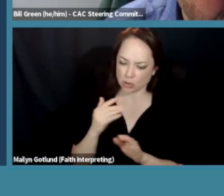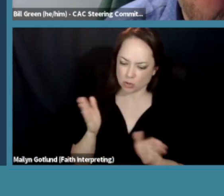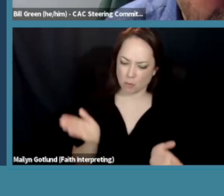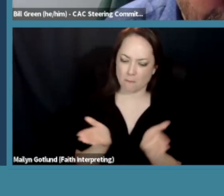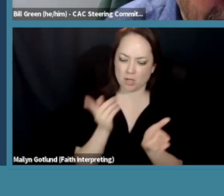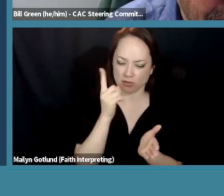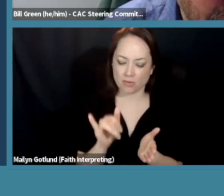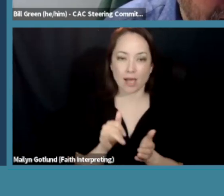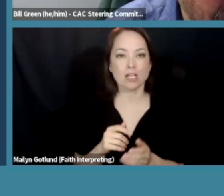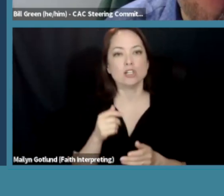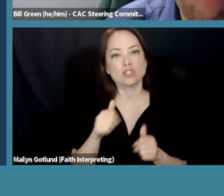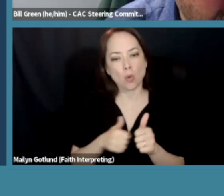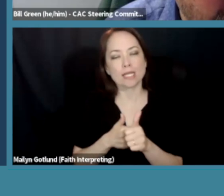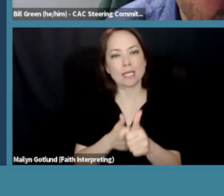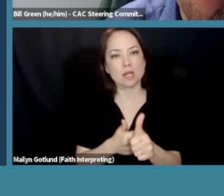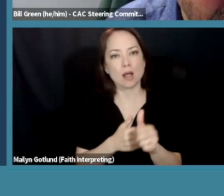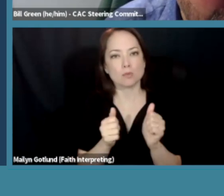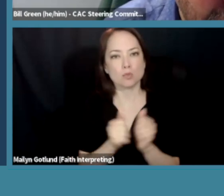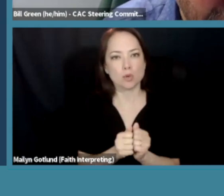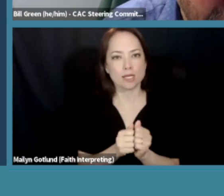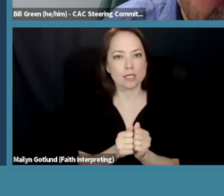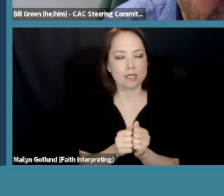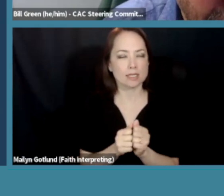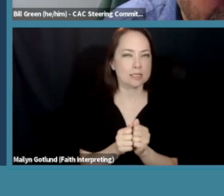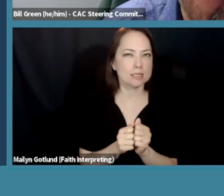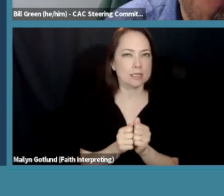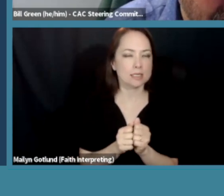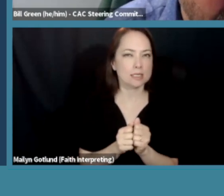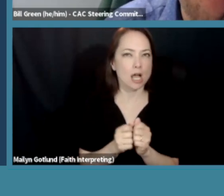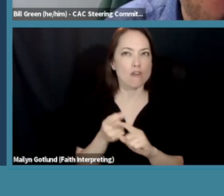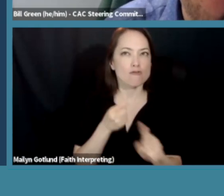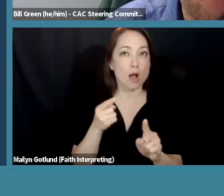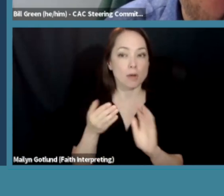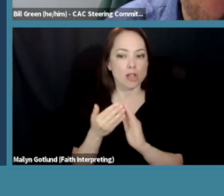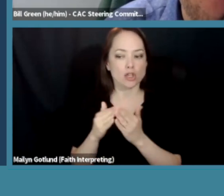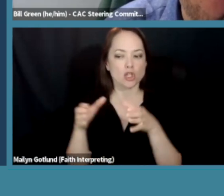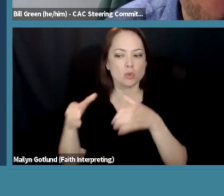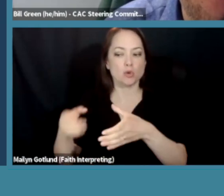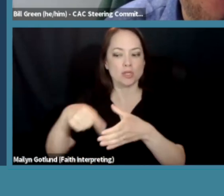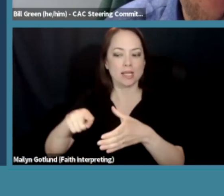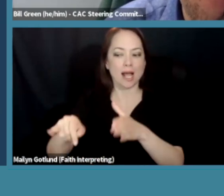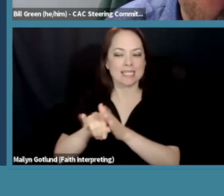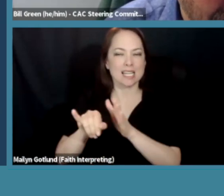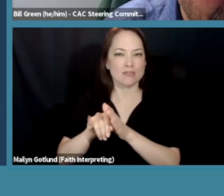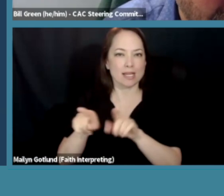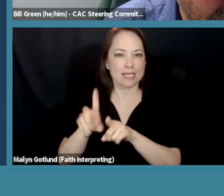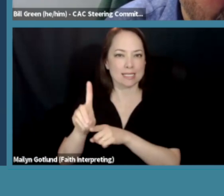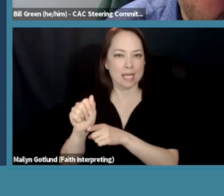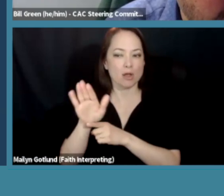So keeping up with what is from the communities that identify a disabled, what is the language that they're using